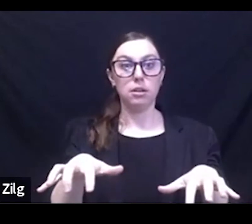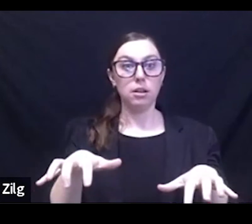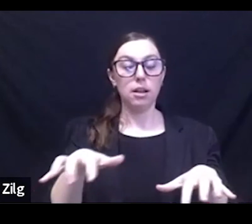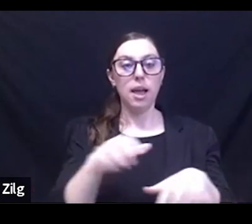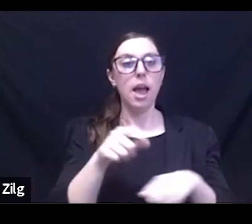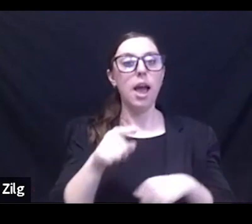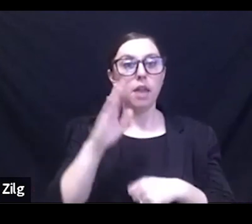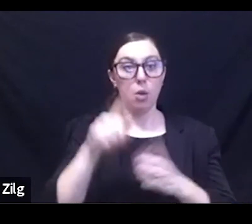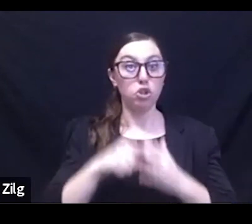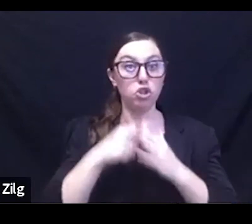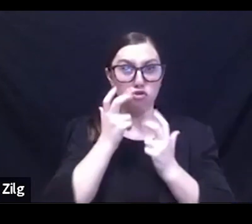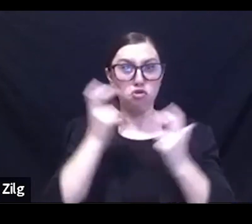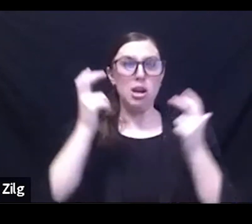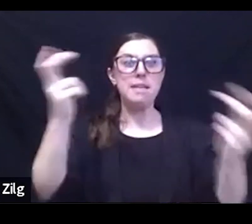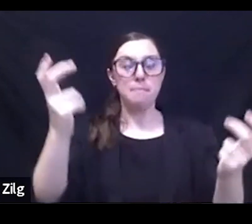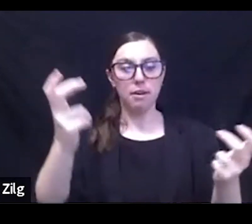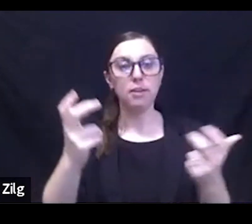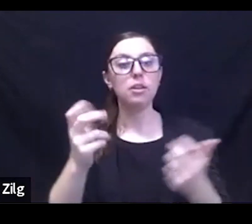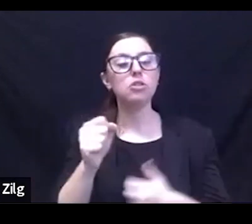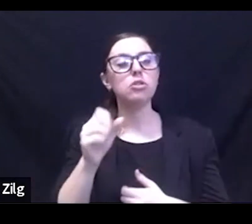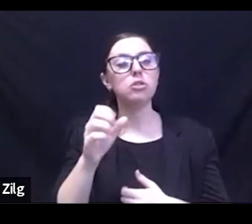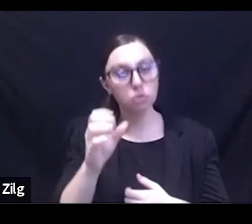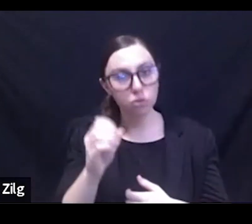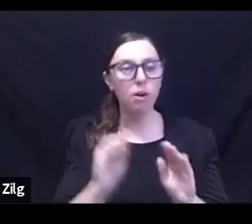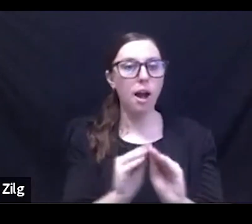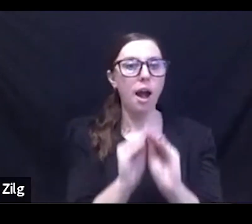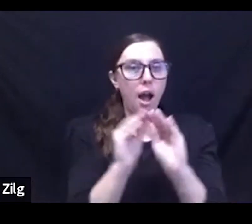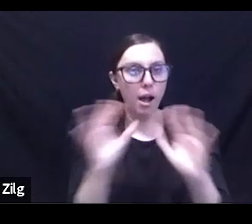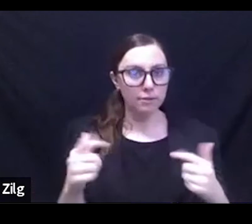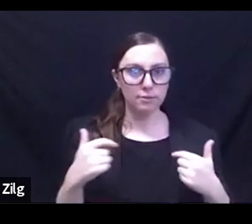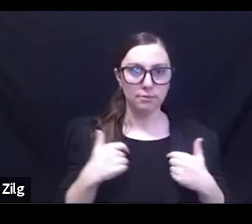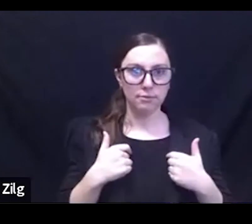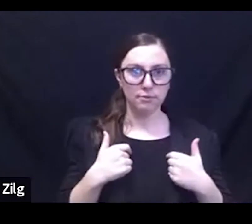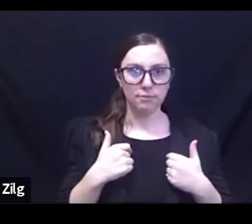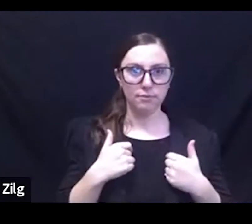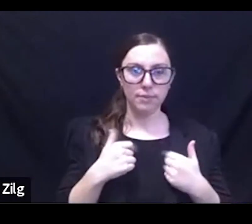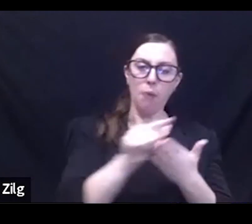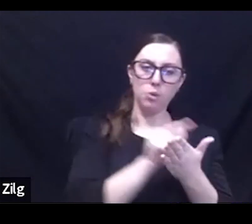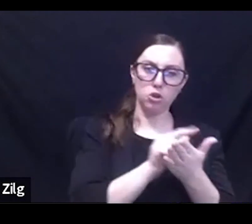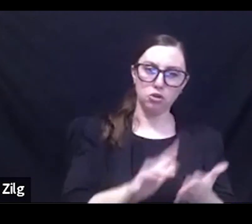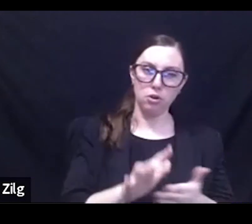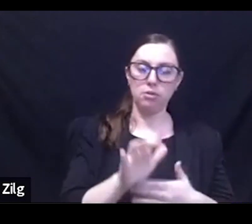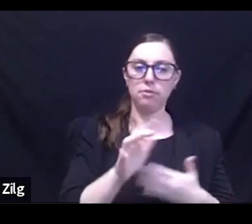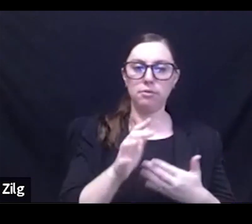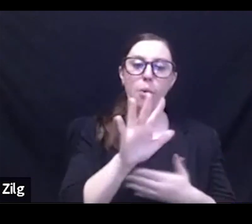and start screaming. Well, I wasn't an attorney at that point, but as their